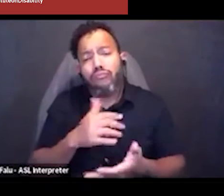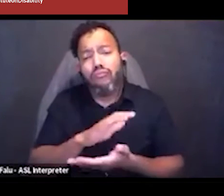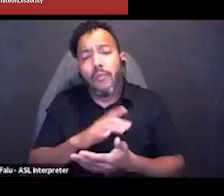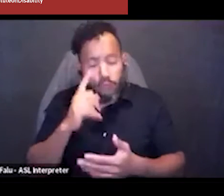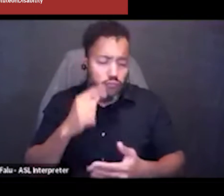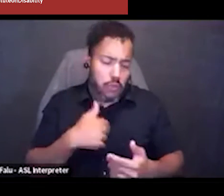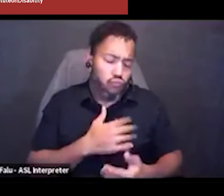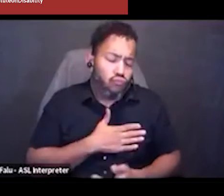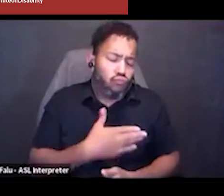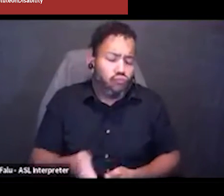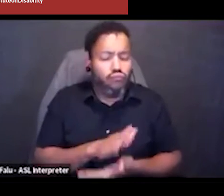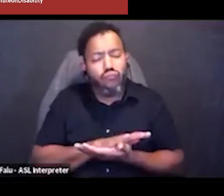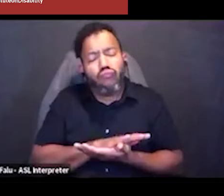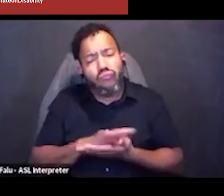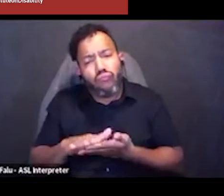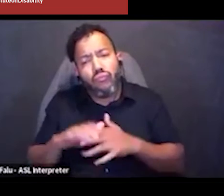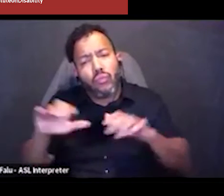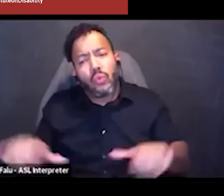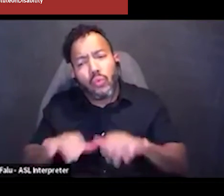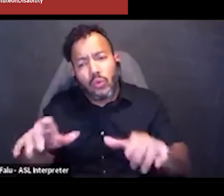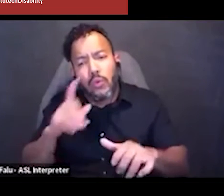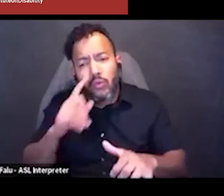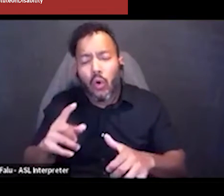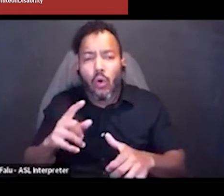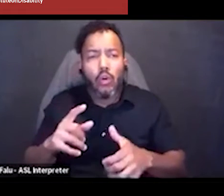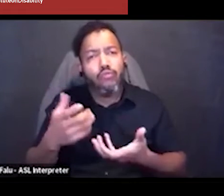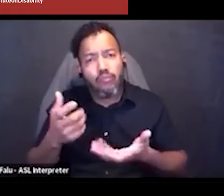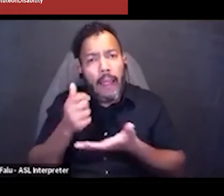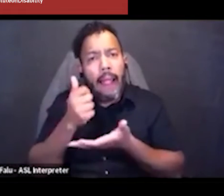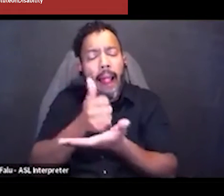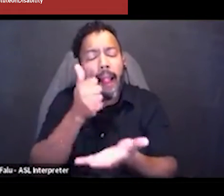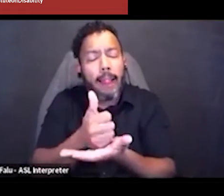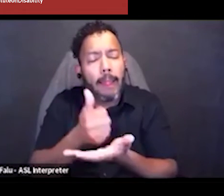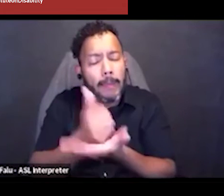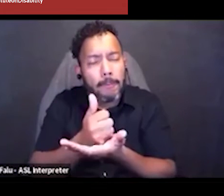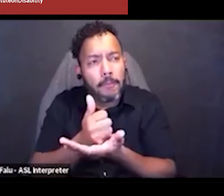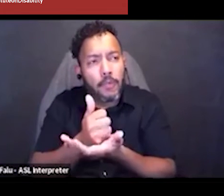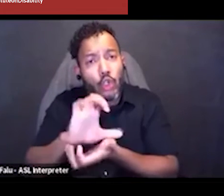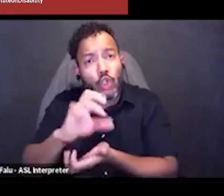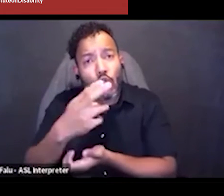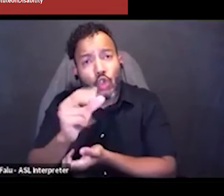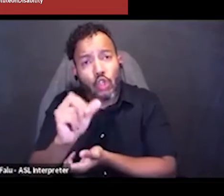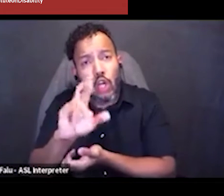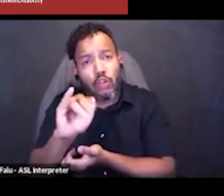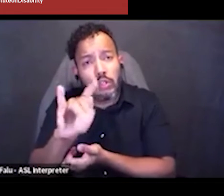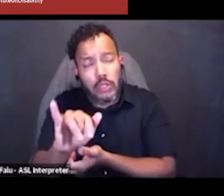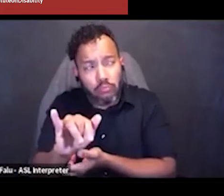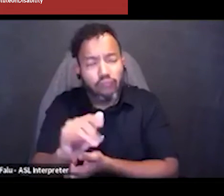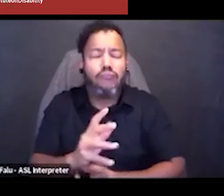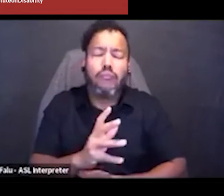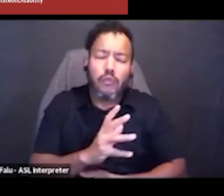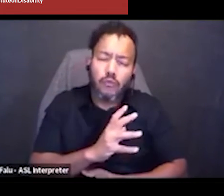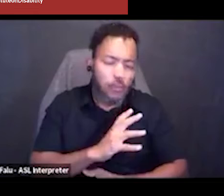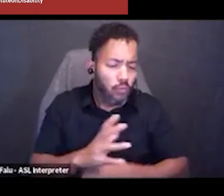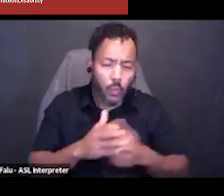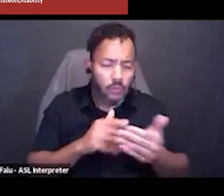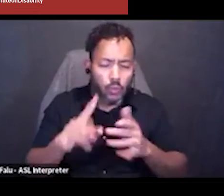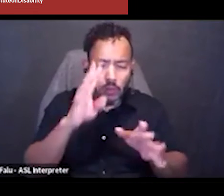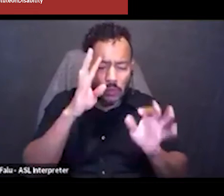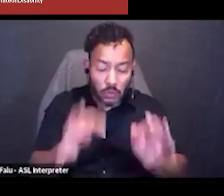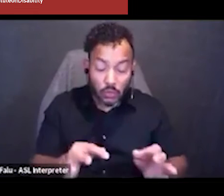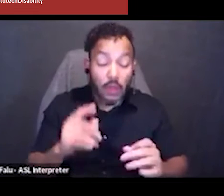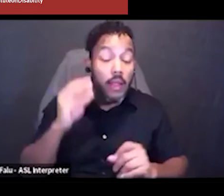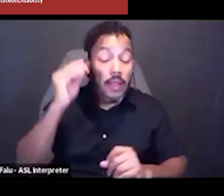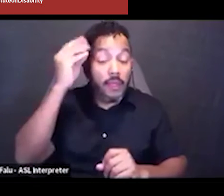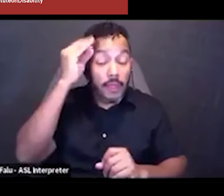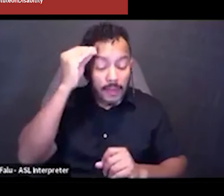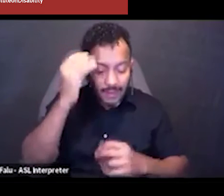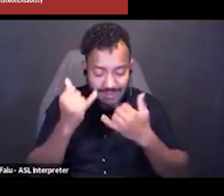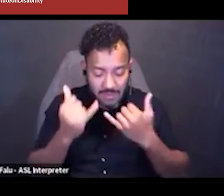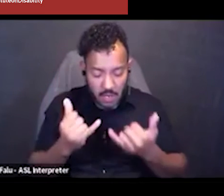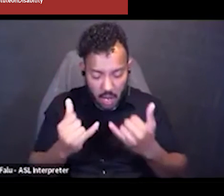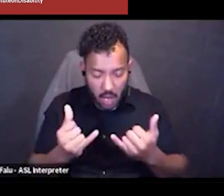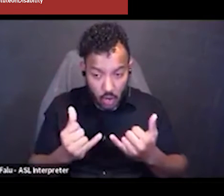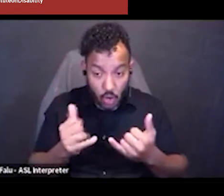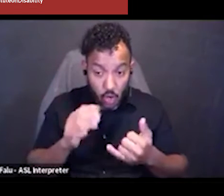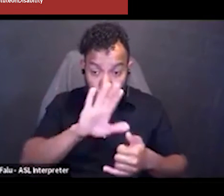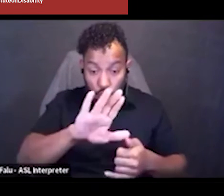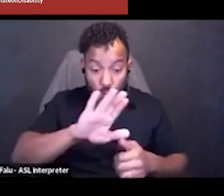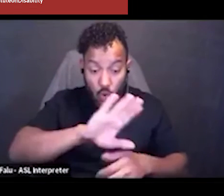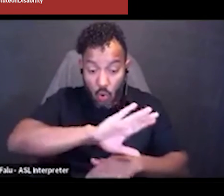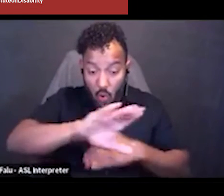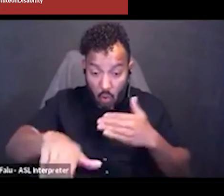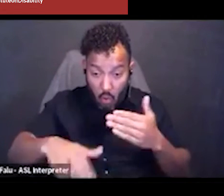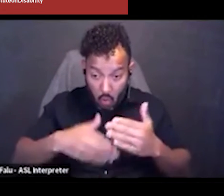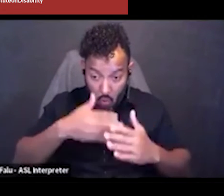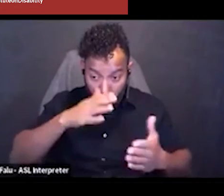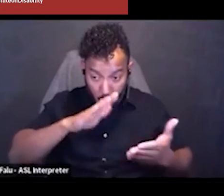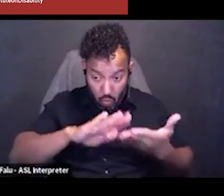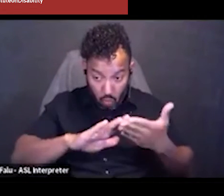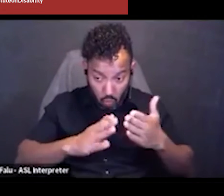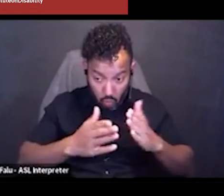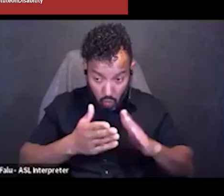Think about this in terms of optimizing the ability of your whole community to withstand